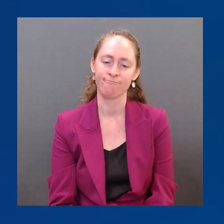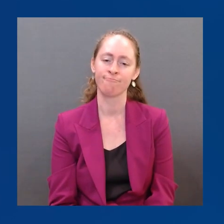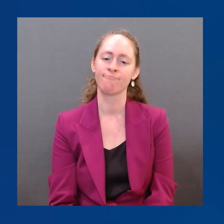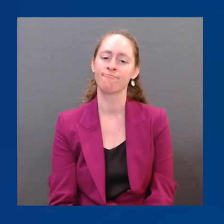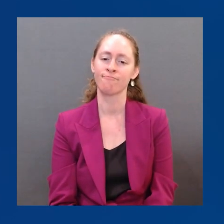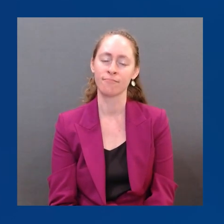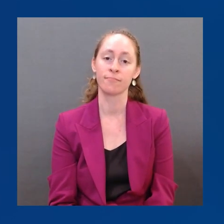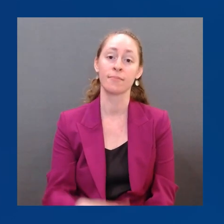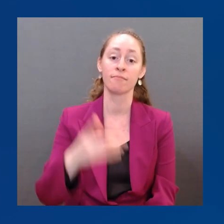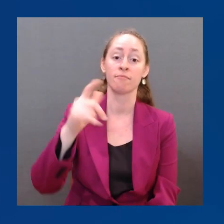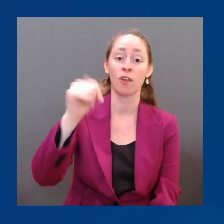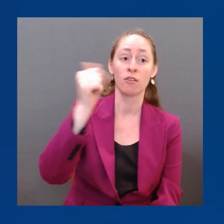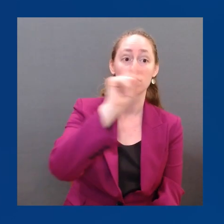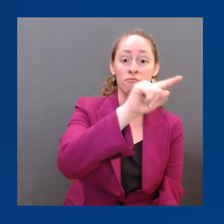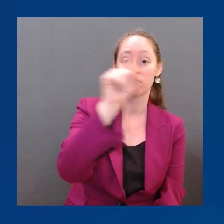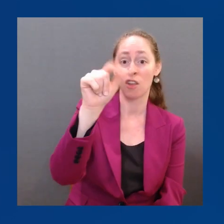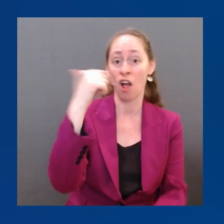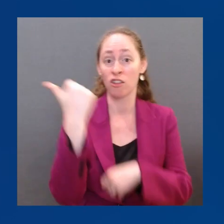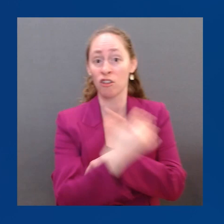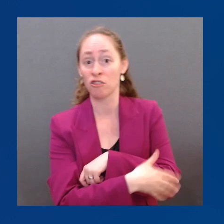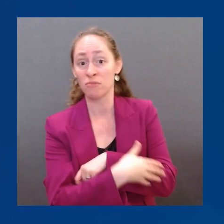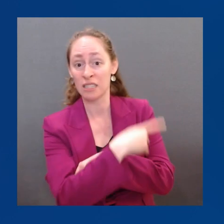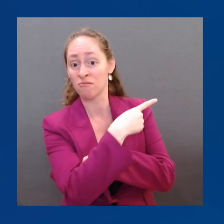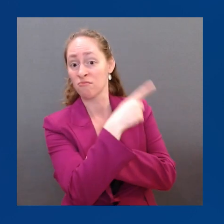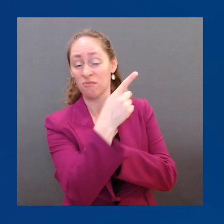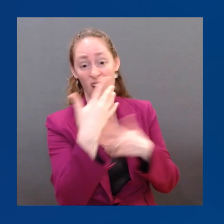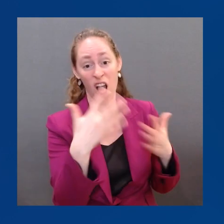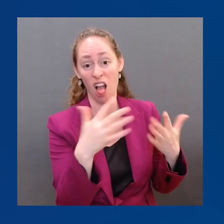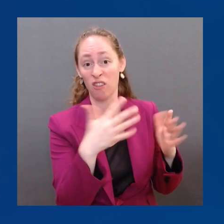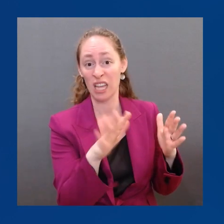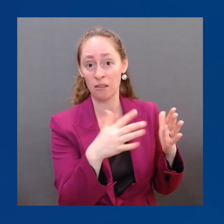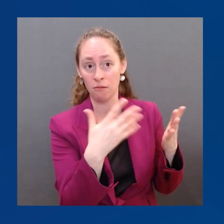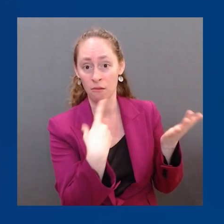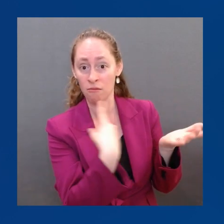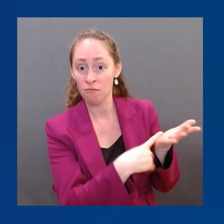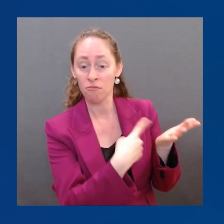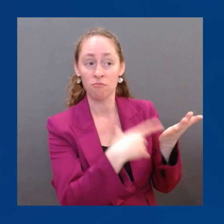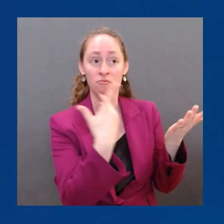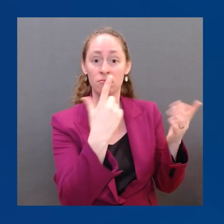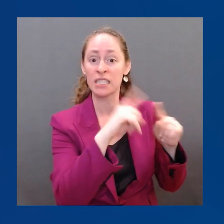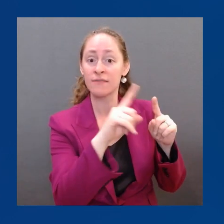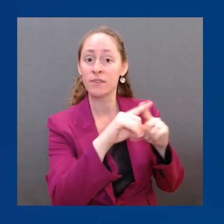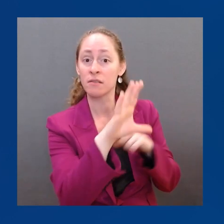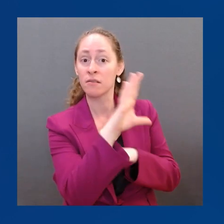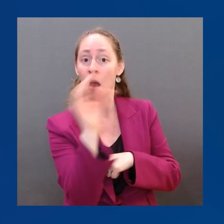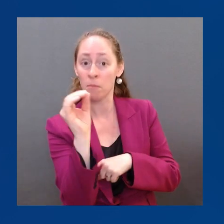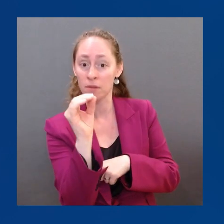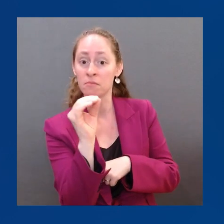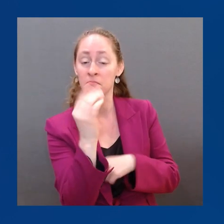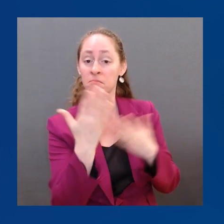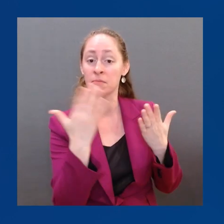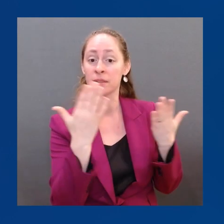and starting to kind of advance their negotiations. I obviously don't know the details of what other countries are doing.